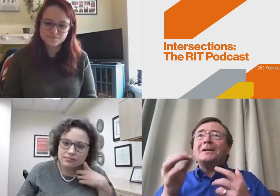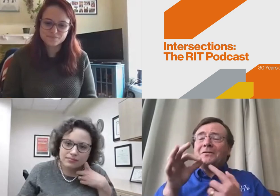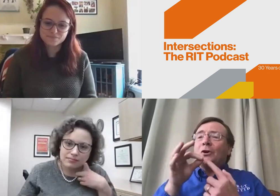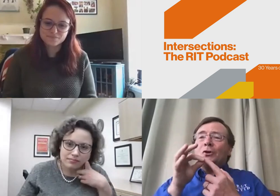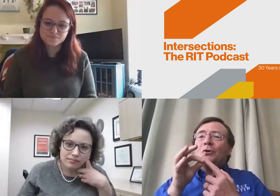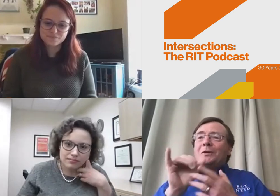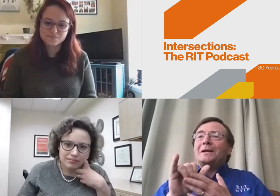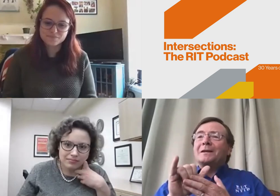unique.